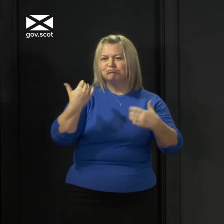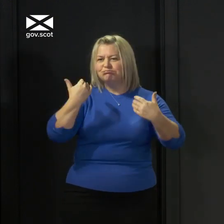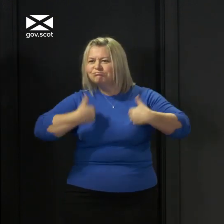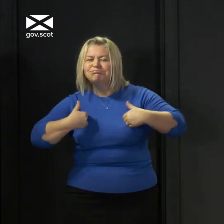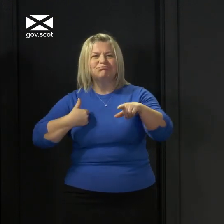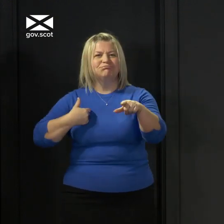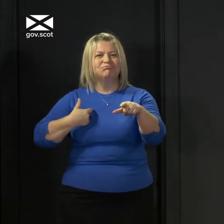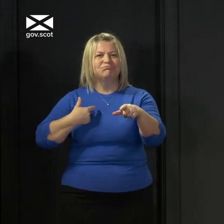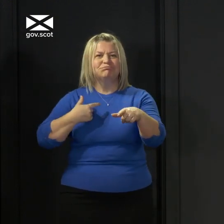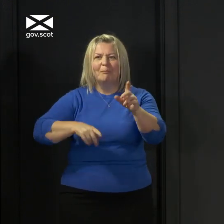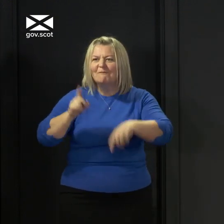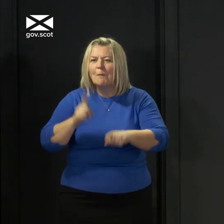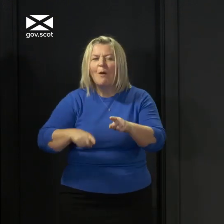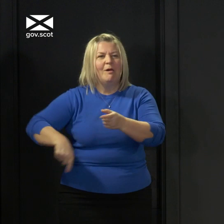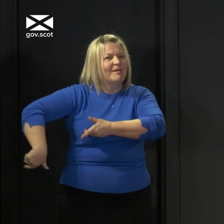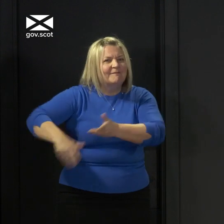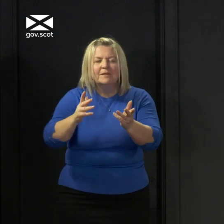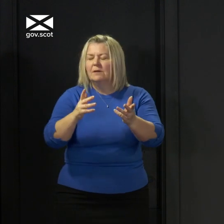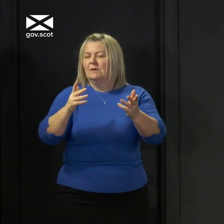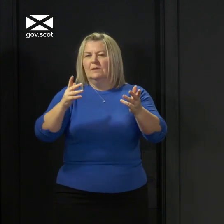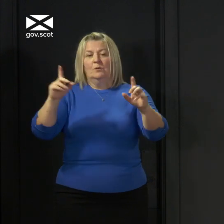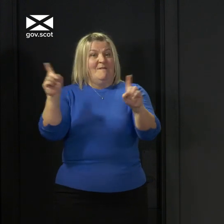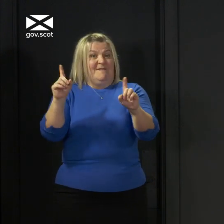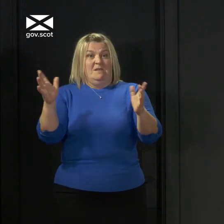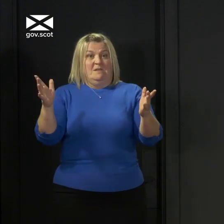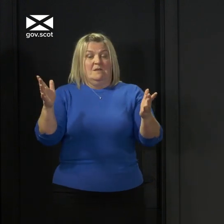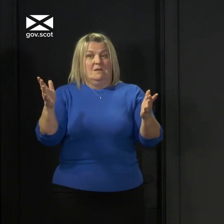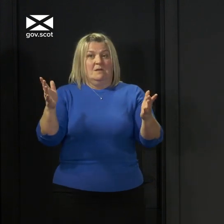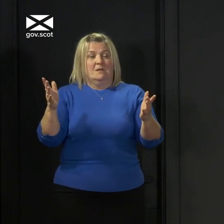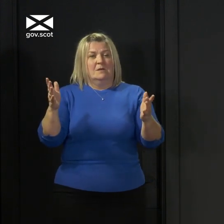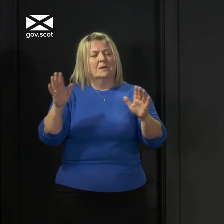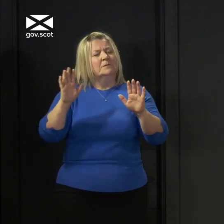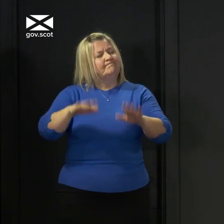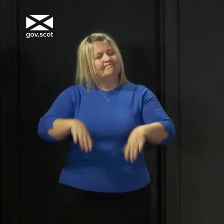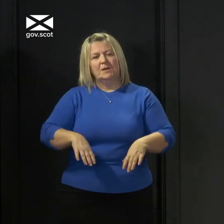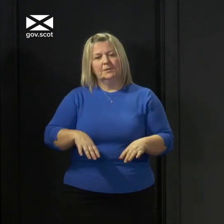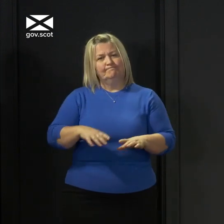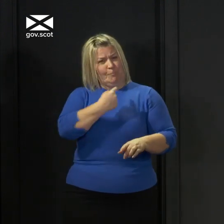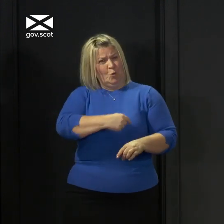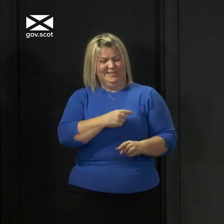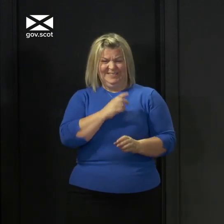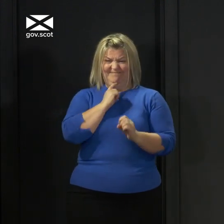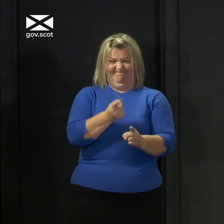give false expectation right now about an early resumption of football matches